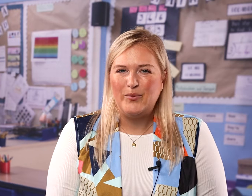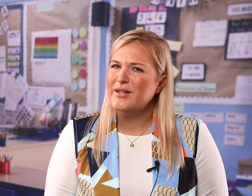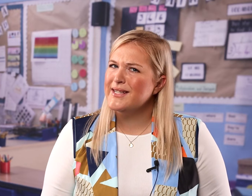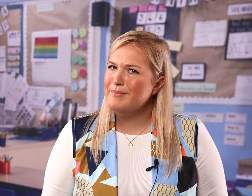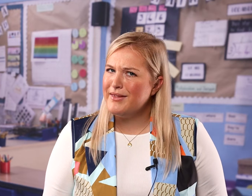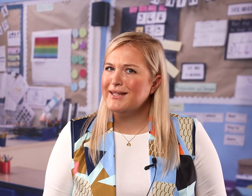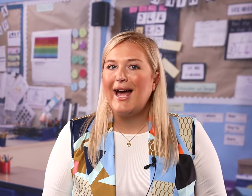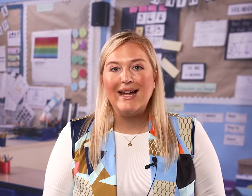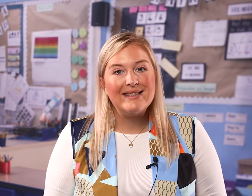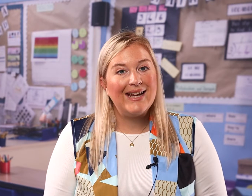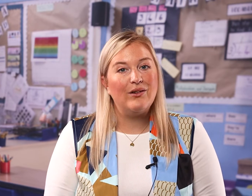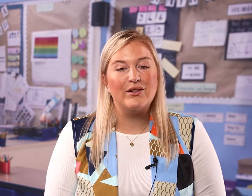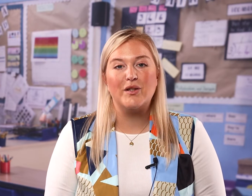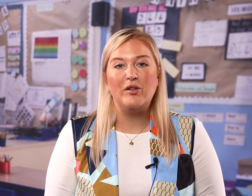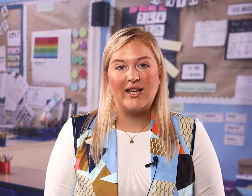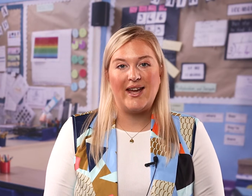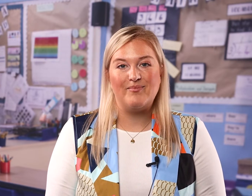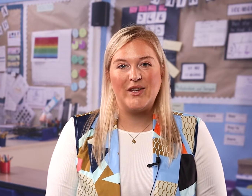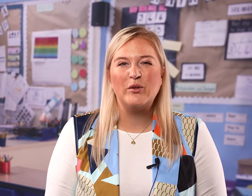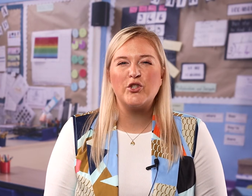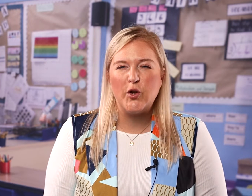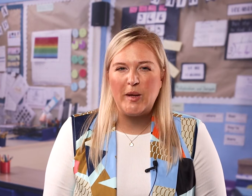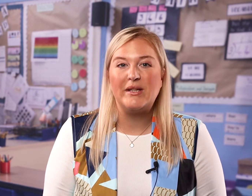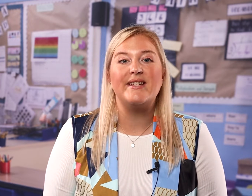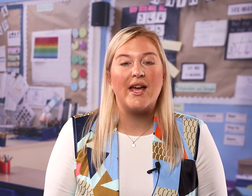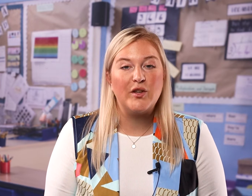While this method can take longer to communicate it will show people in the